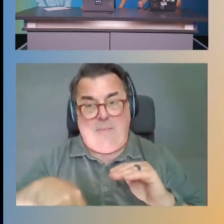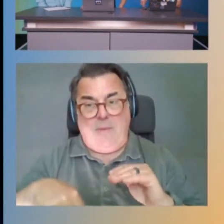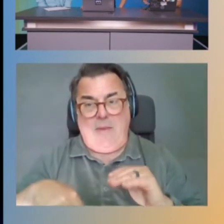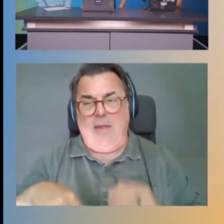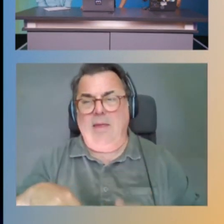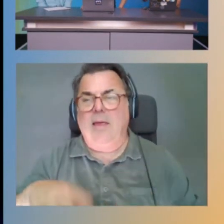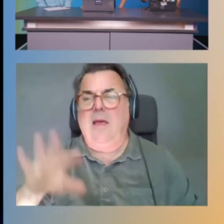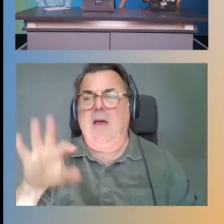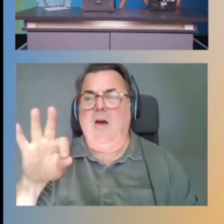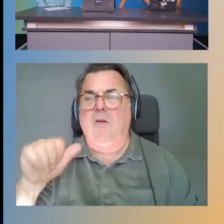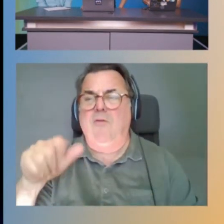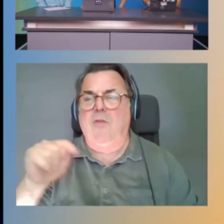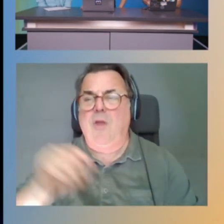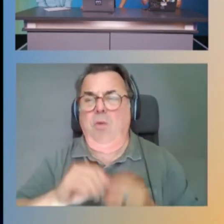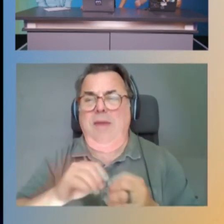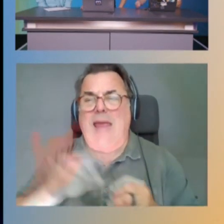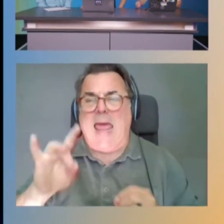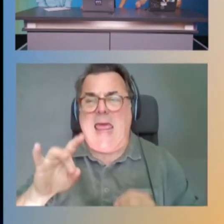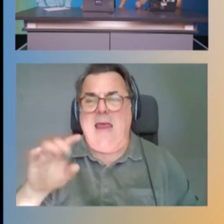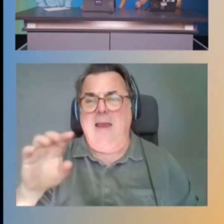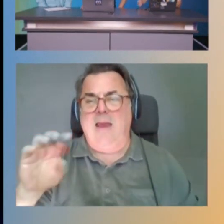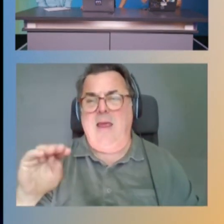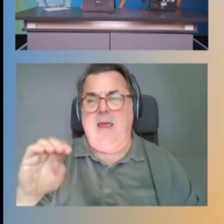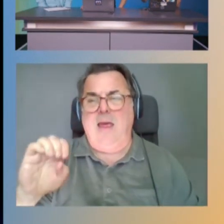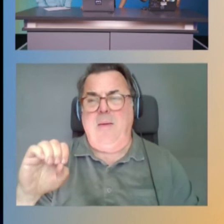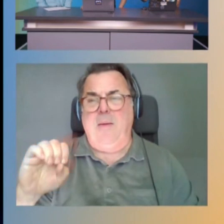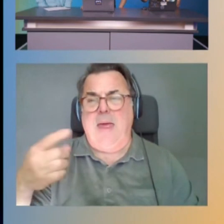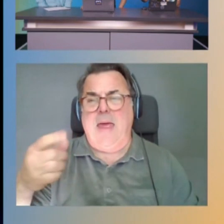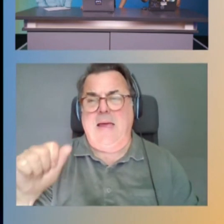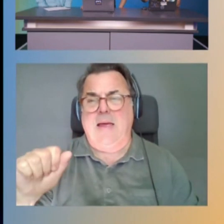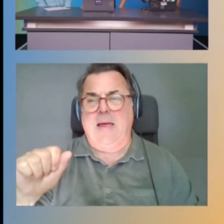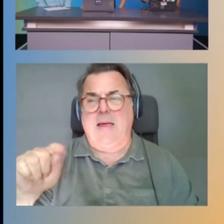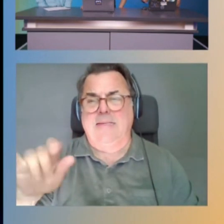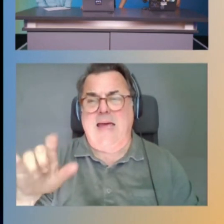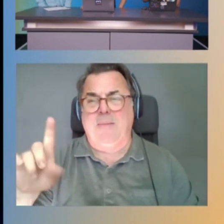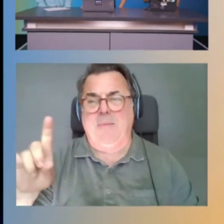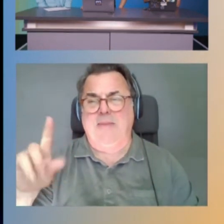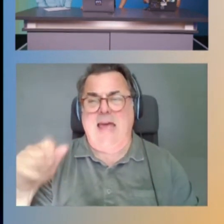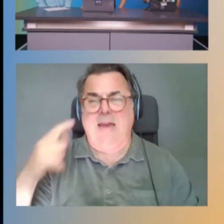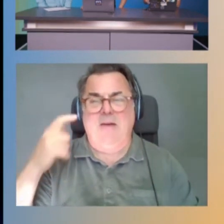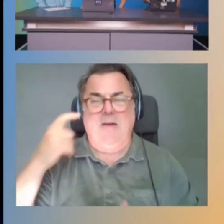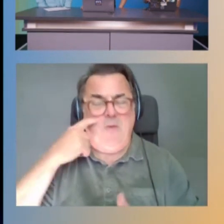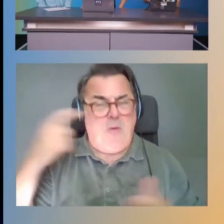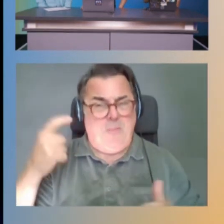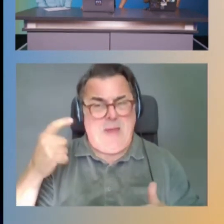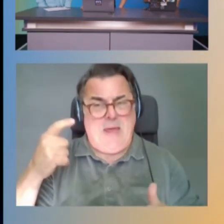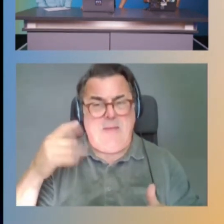which is quite a promising data type, especially for large models where the memory capacity